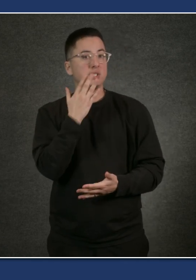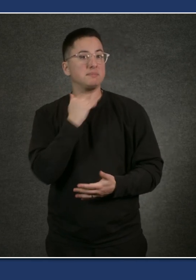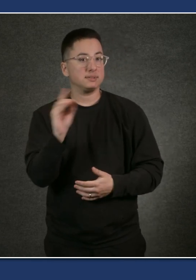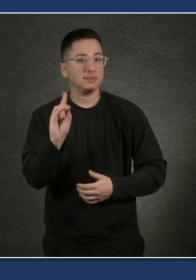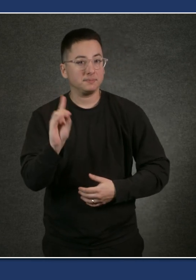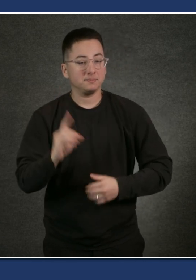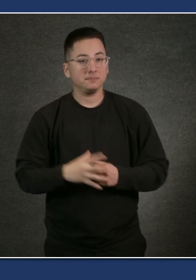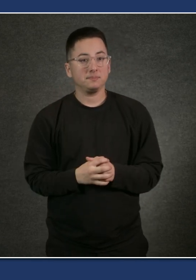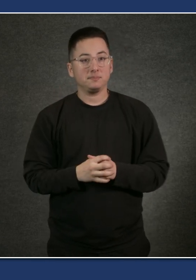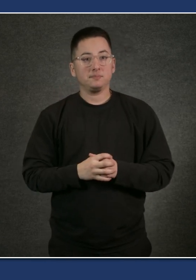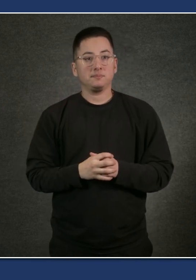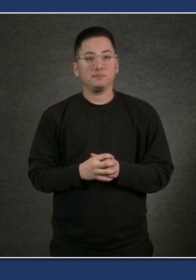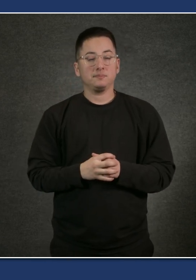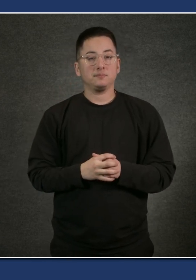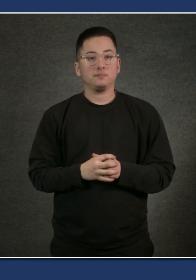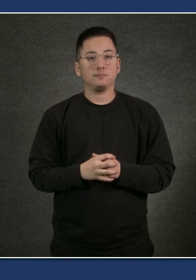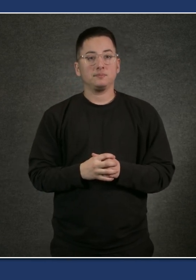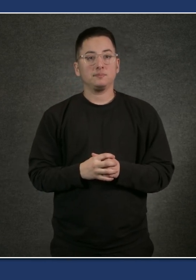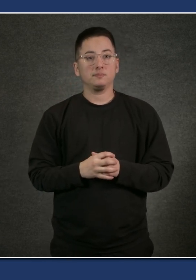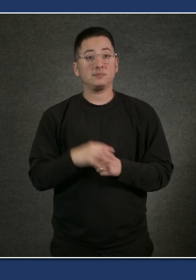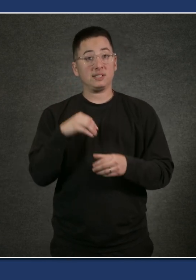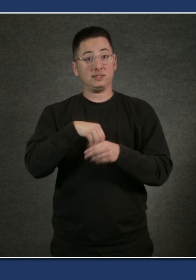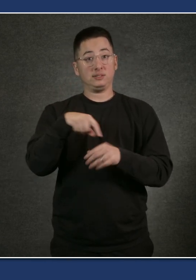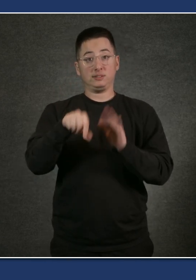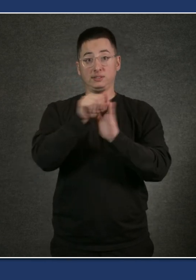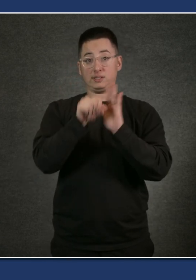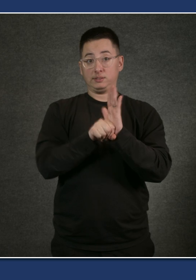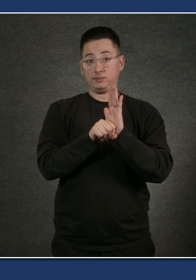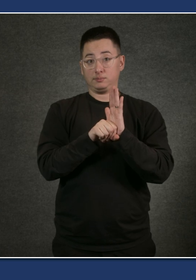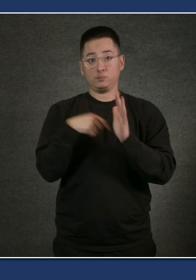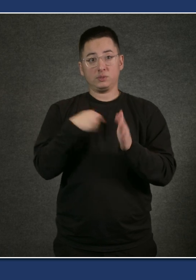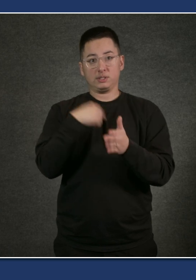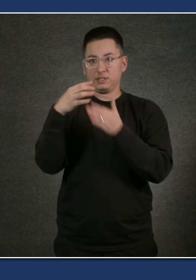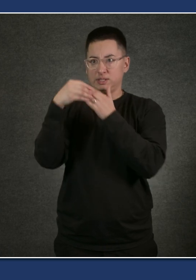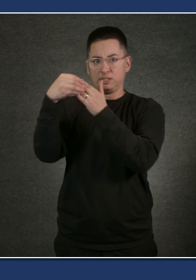new diagnosis. In our state, we are leading the way